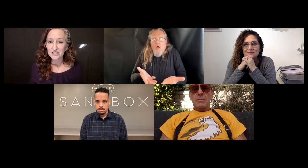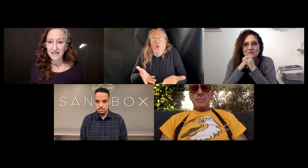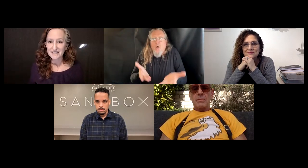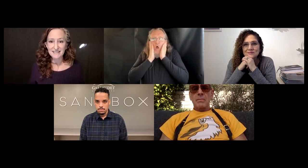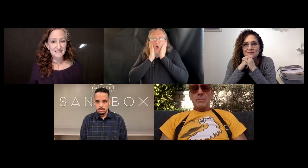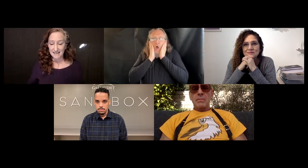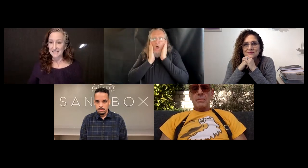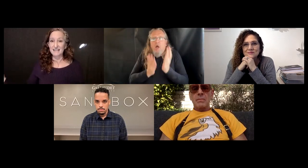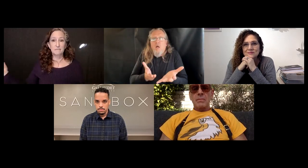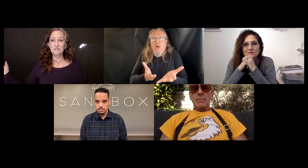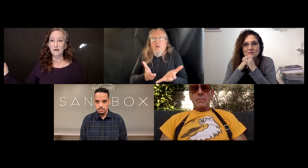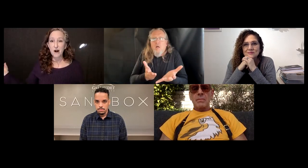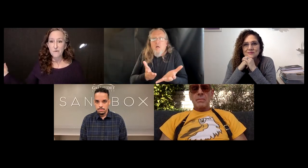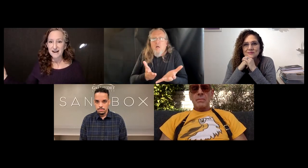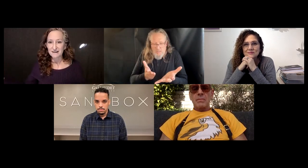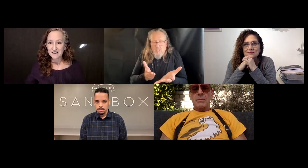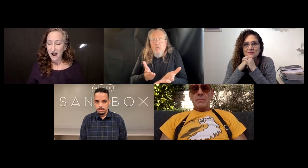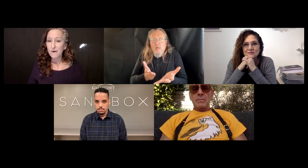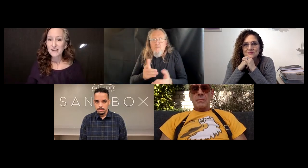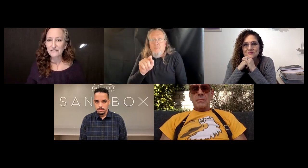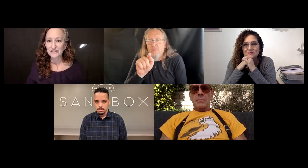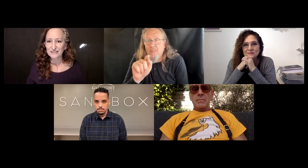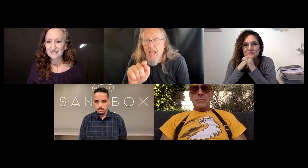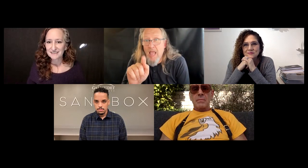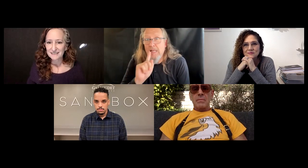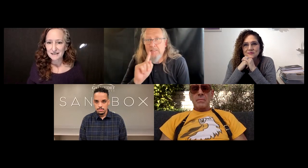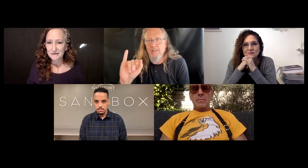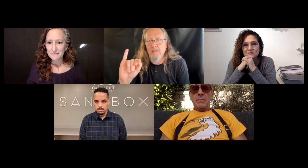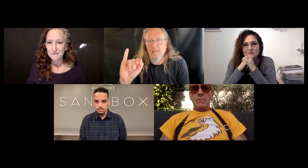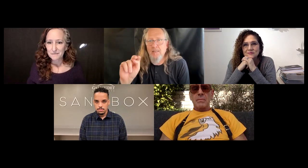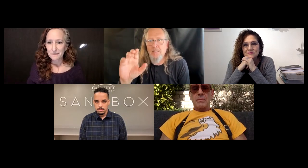It's like it comes from nowhere. How wonderful